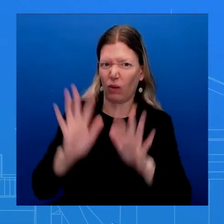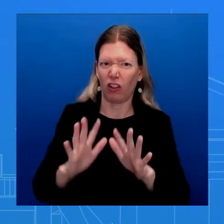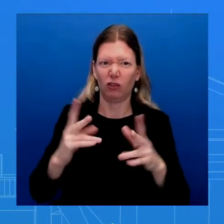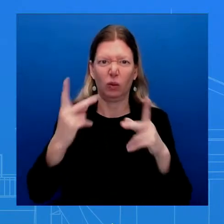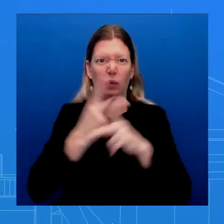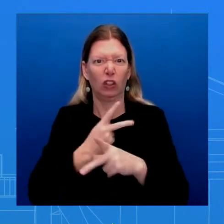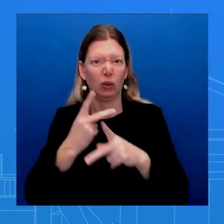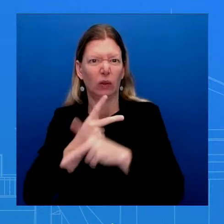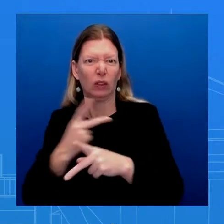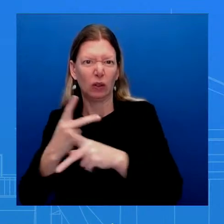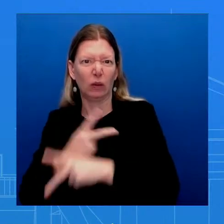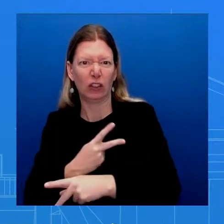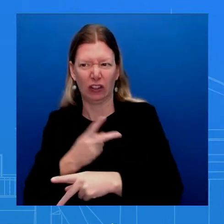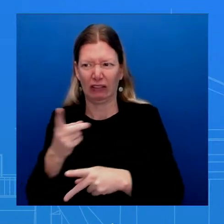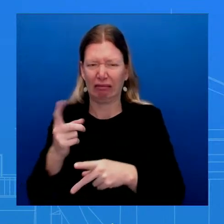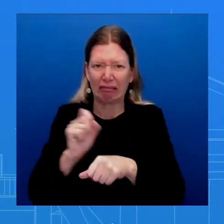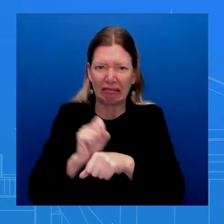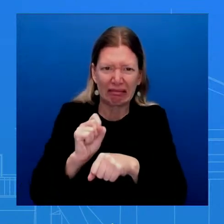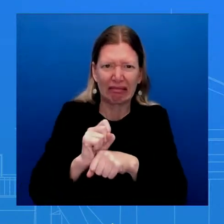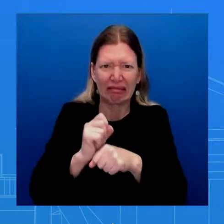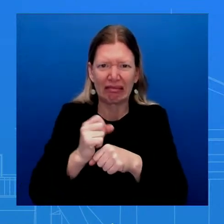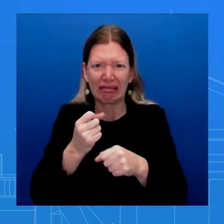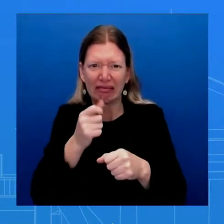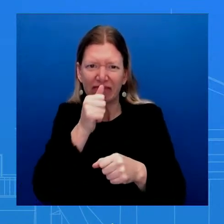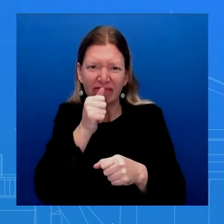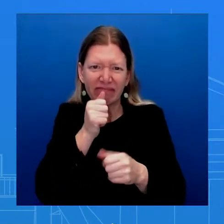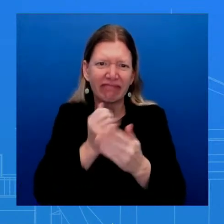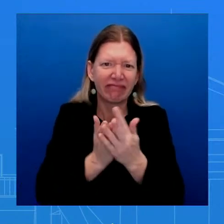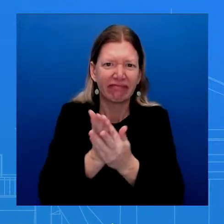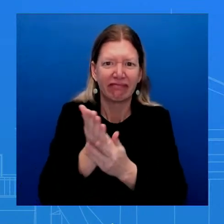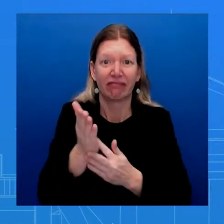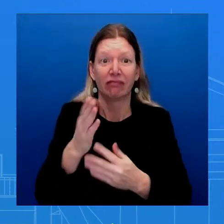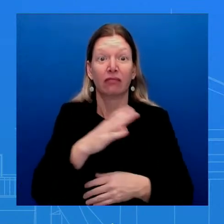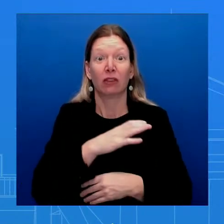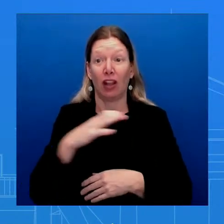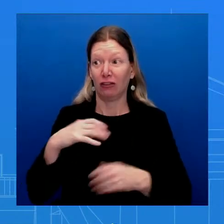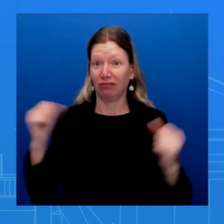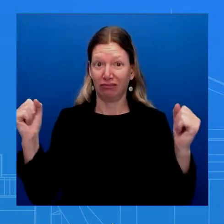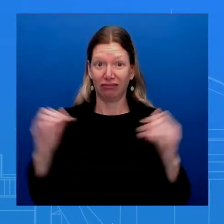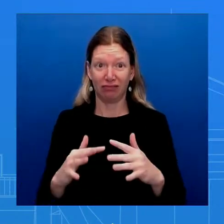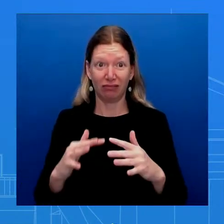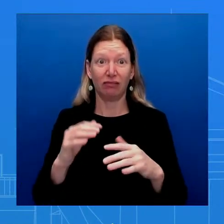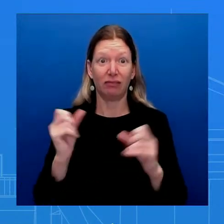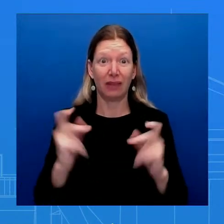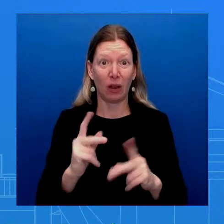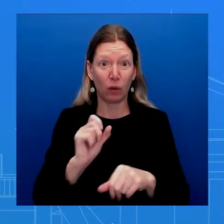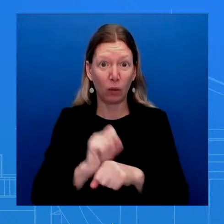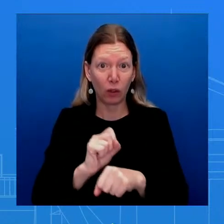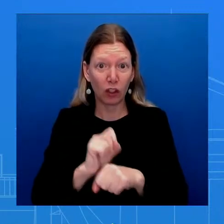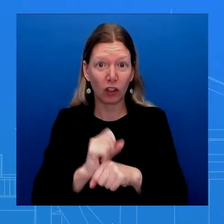that they will -- they will act with the same sense of alacrity that we've been trying to act in terms of getting that supplemental through.